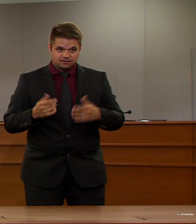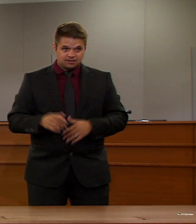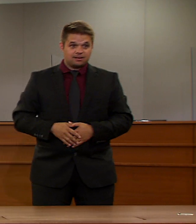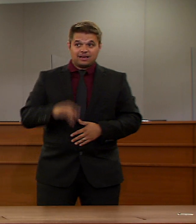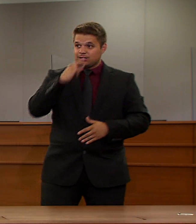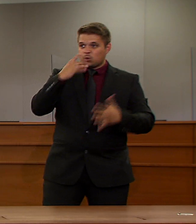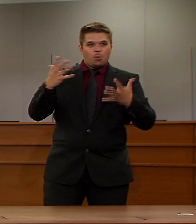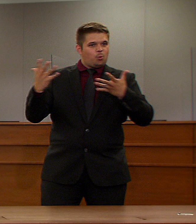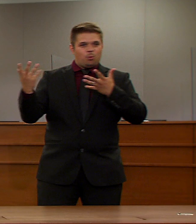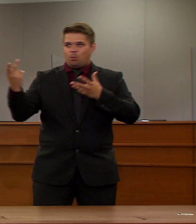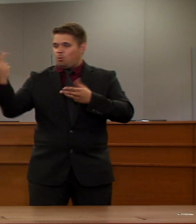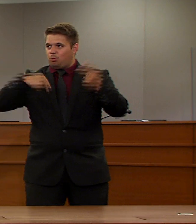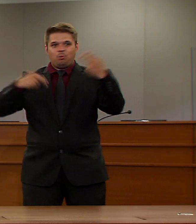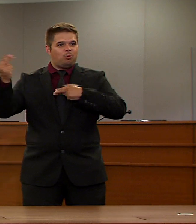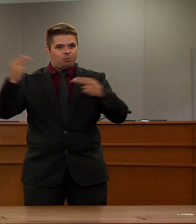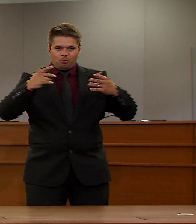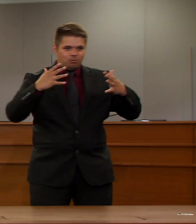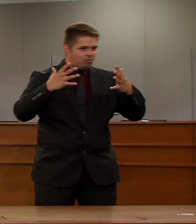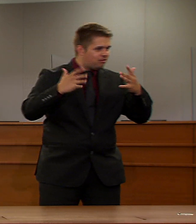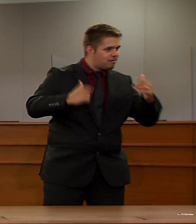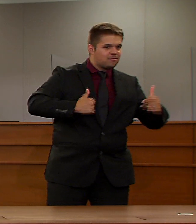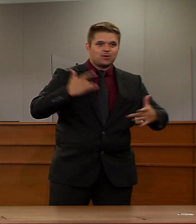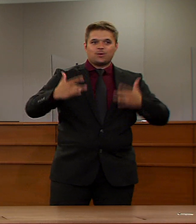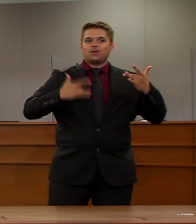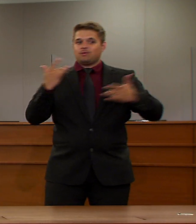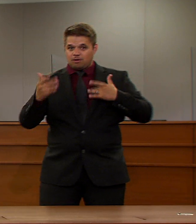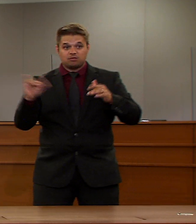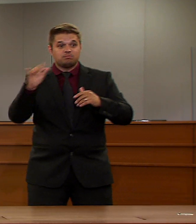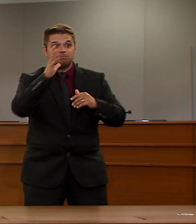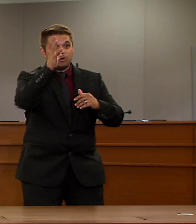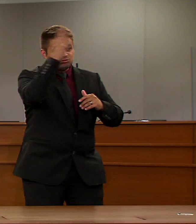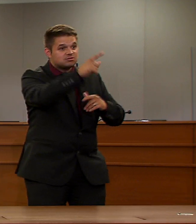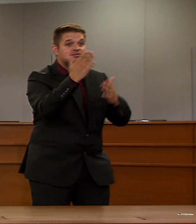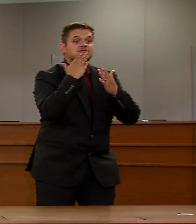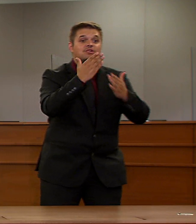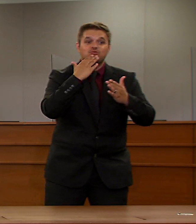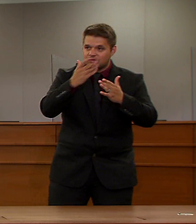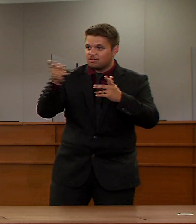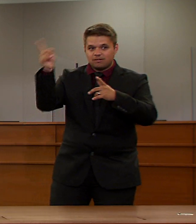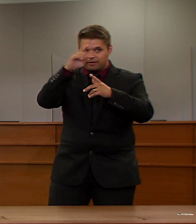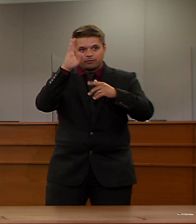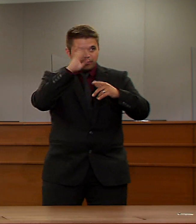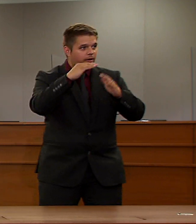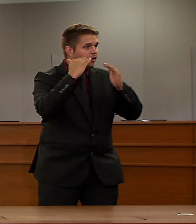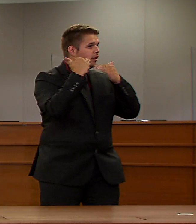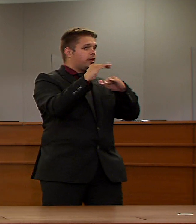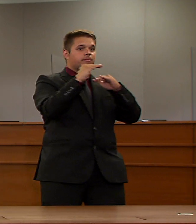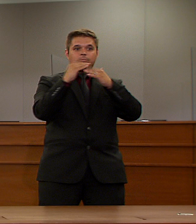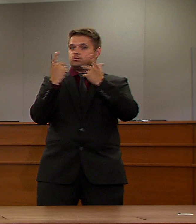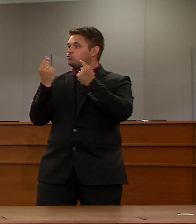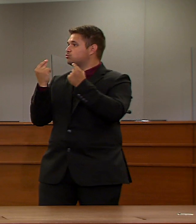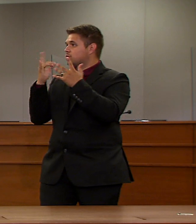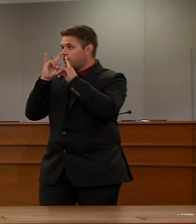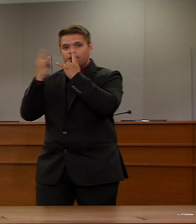appreciated when there are so few options for other youth engagement during this time. I'm so happy to be able to